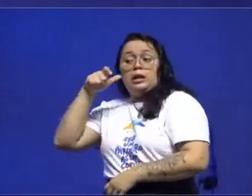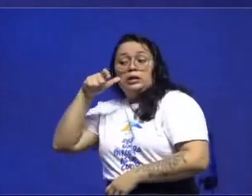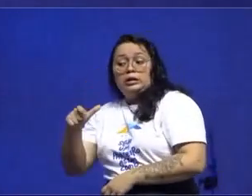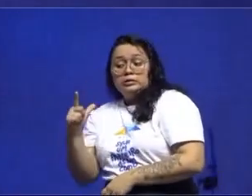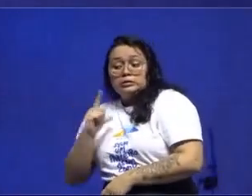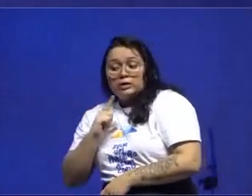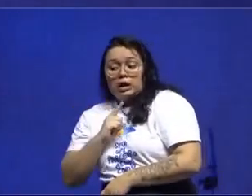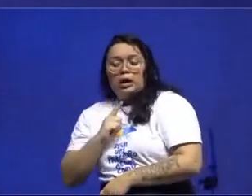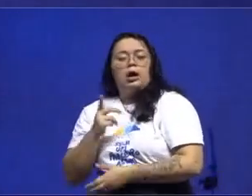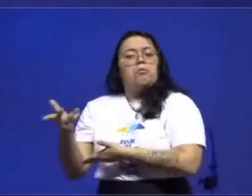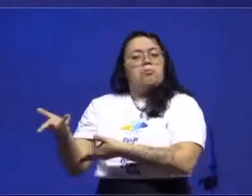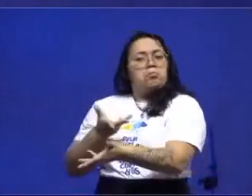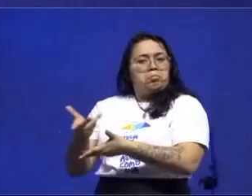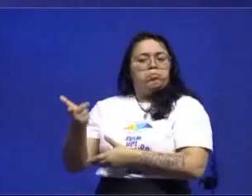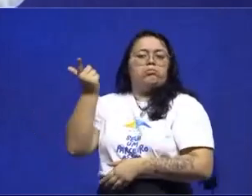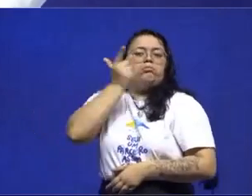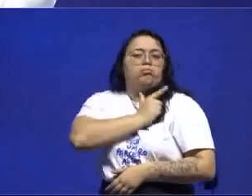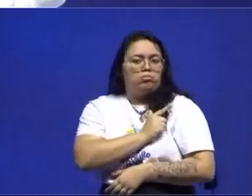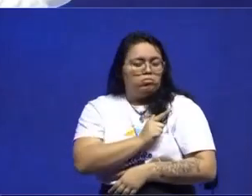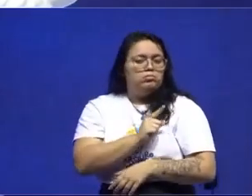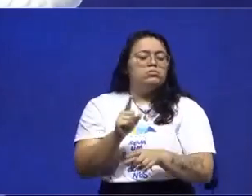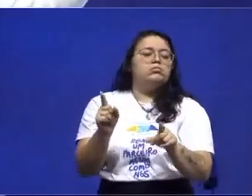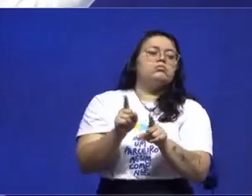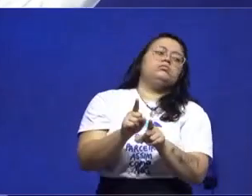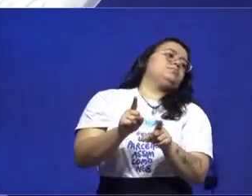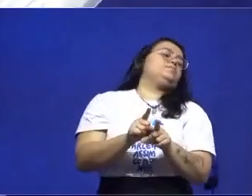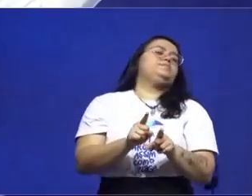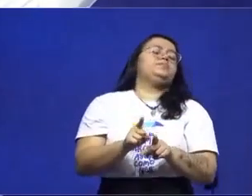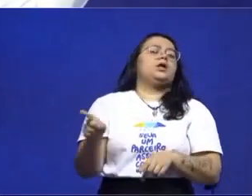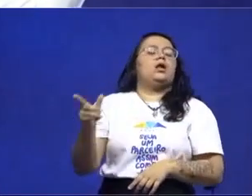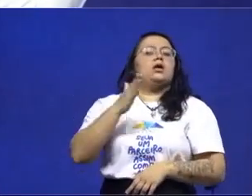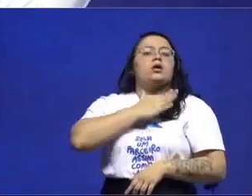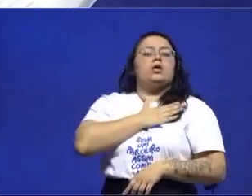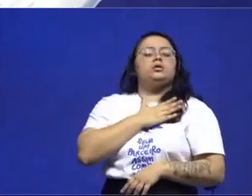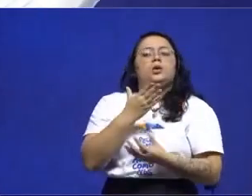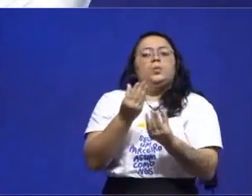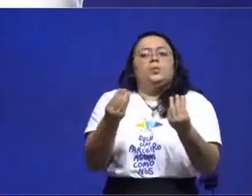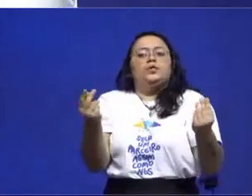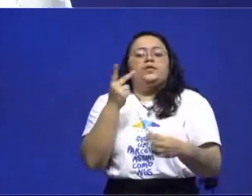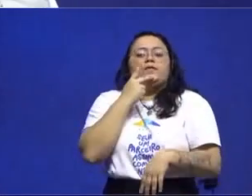here it is precisely that up there like to talk a lot with children but about their